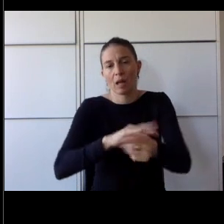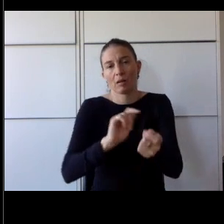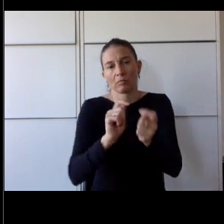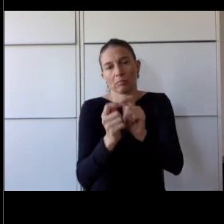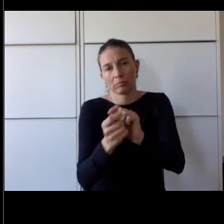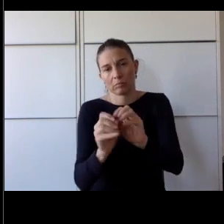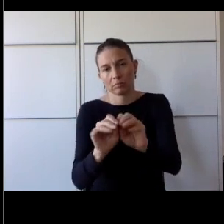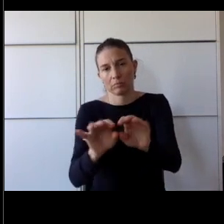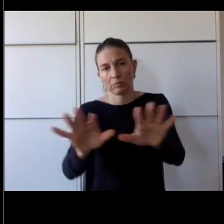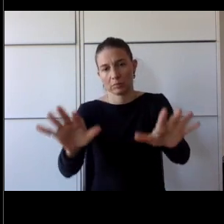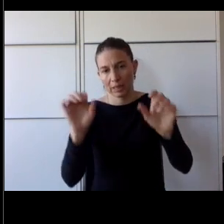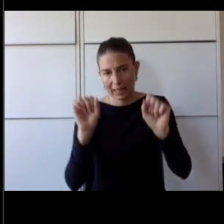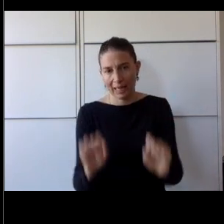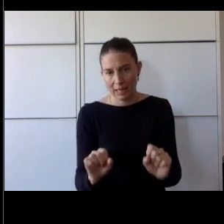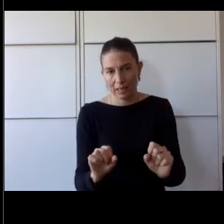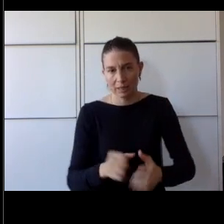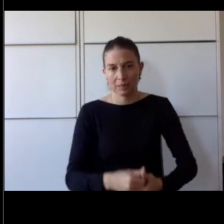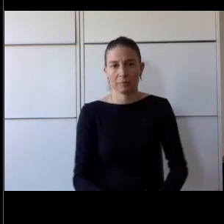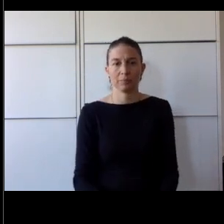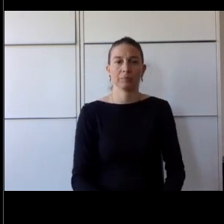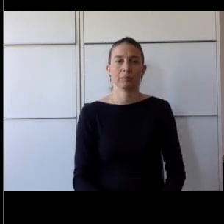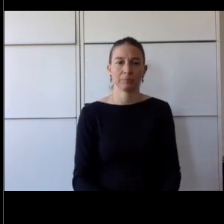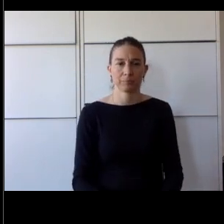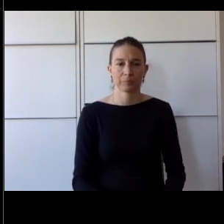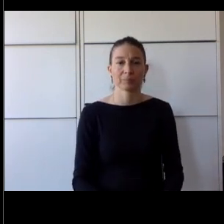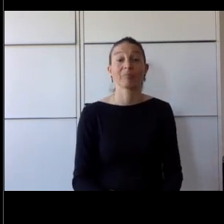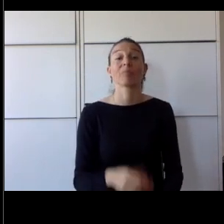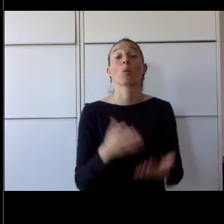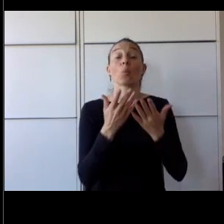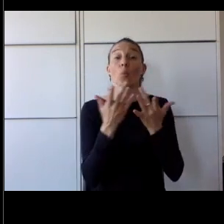they don't have to be ensured by countries until June 2027.